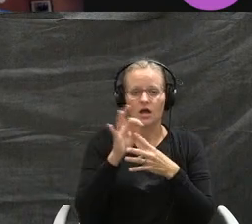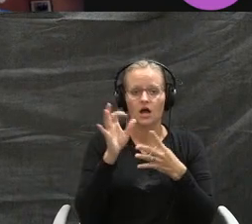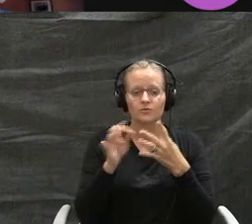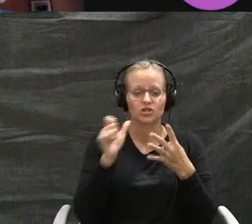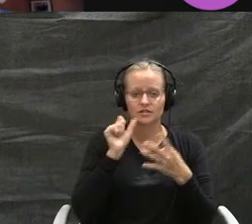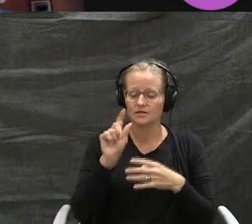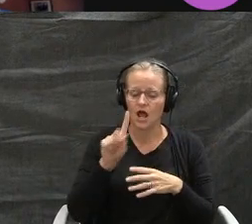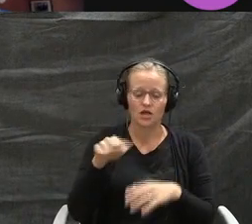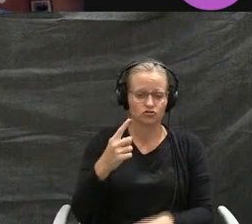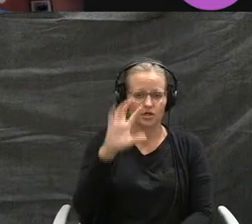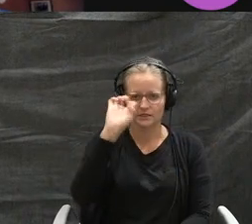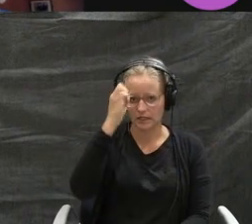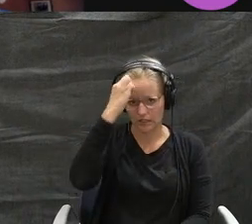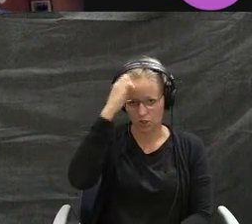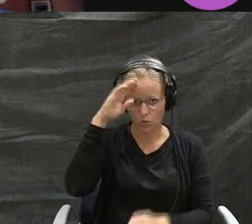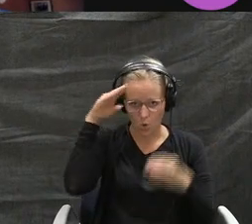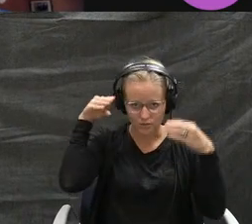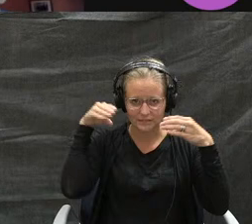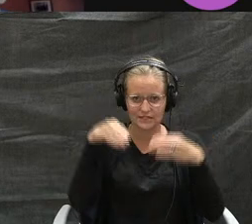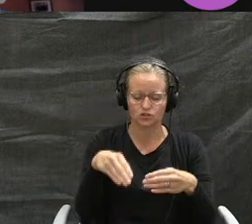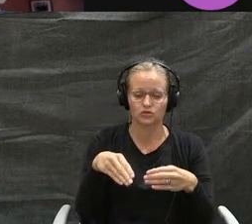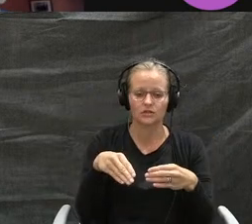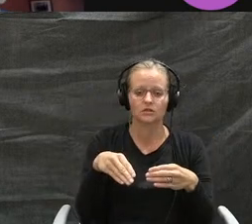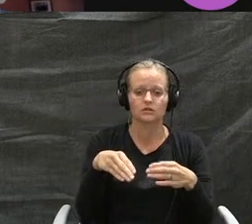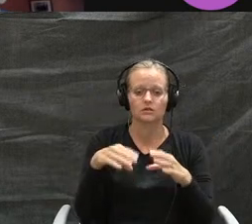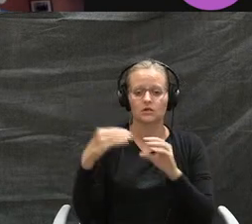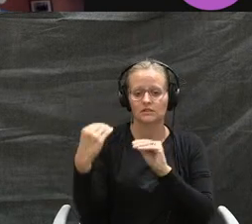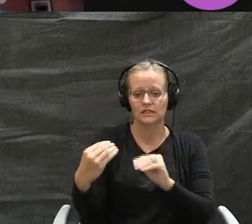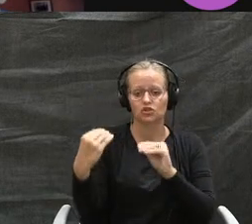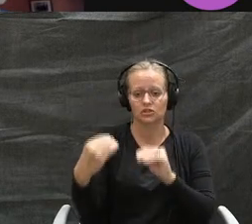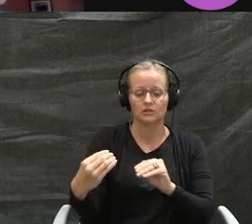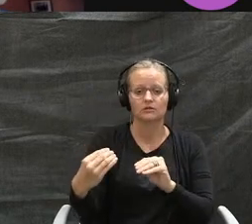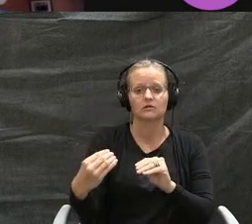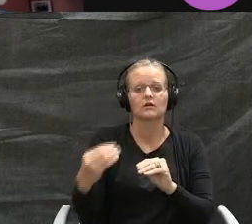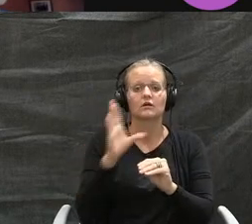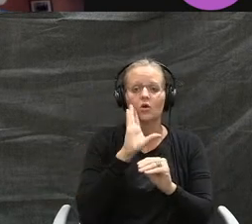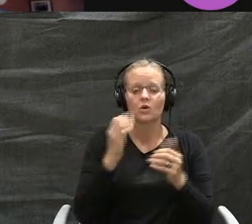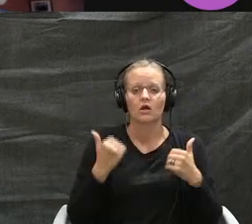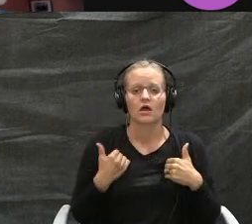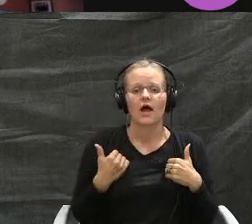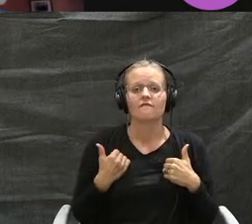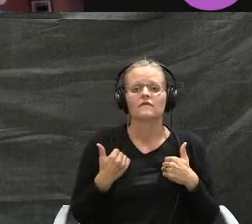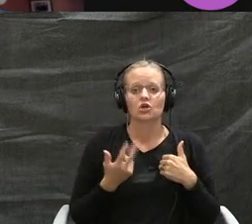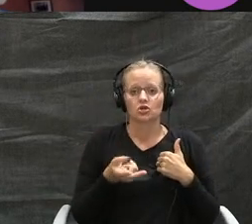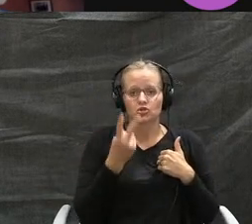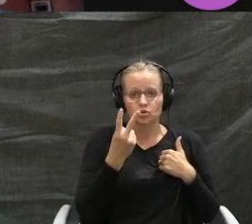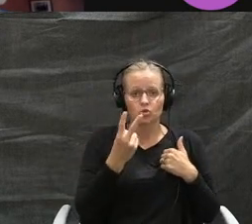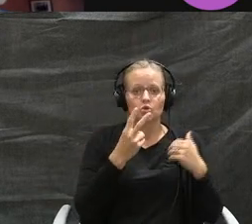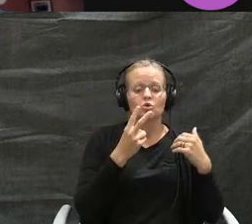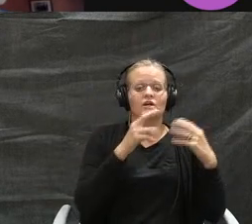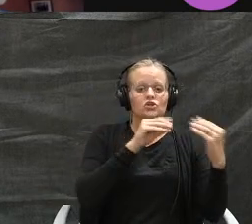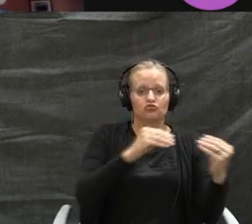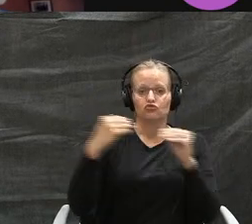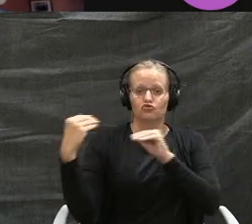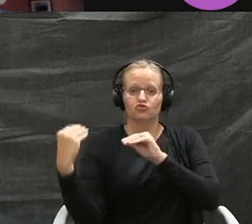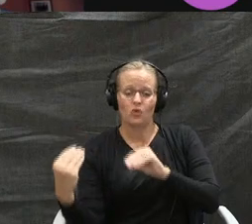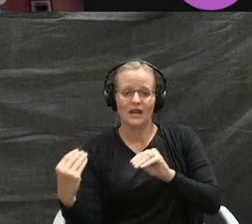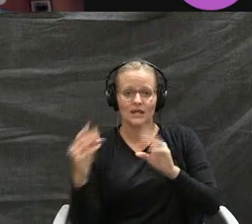We will conduct a minimum of two mandatory training sessions for all staff. Students and school board